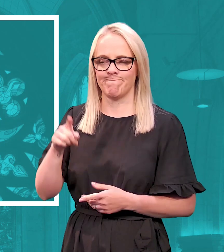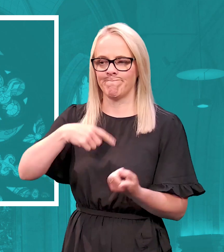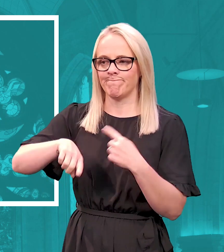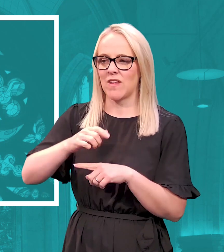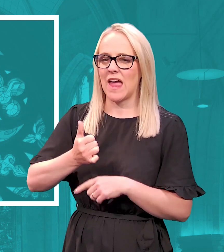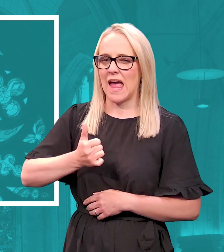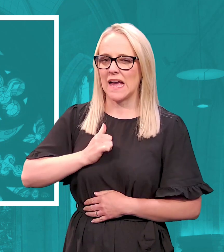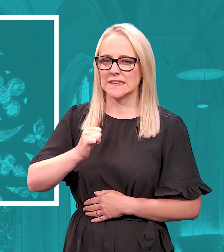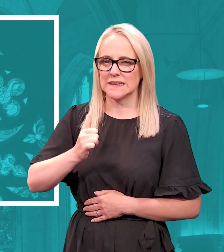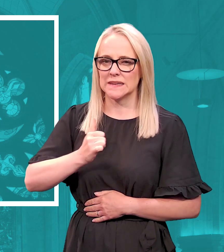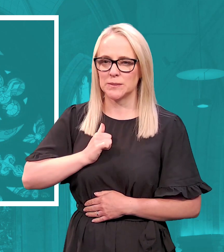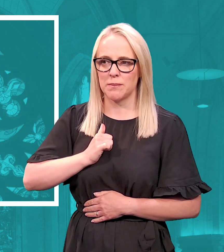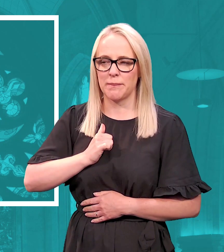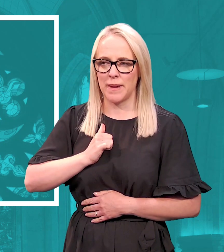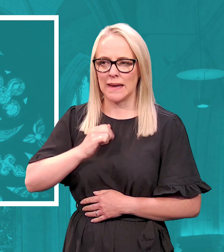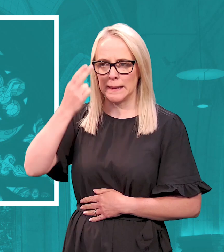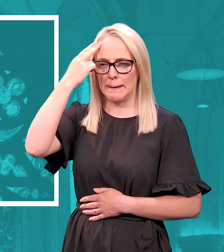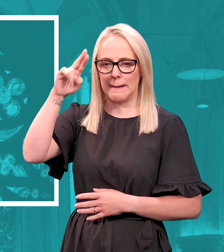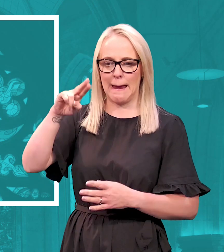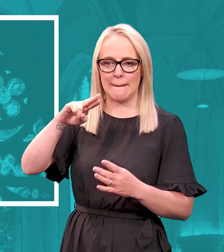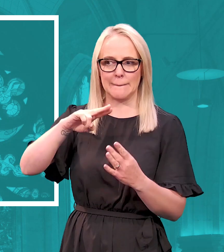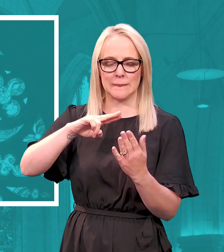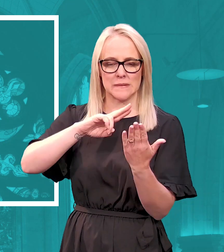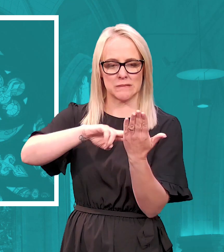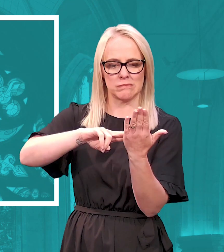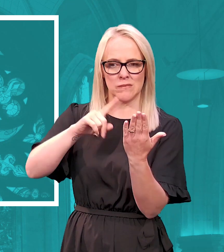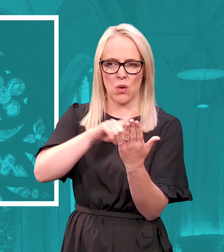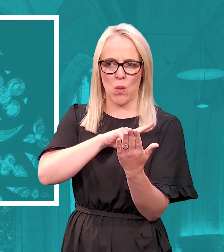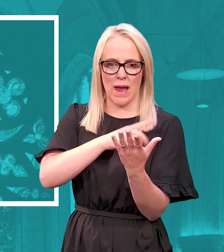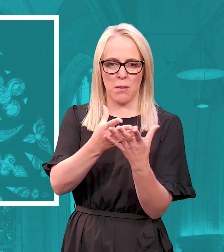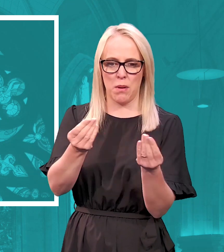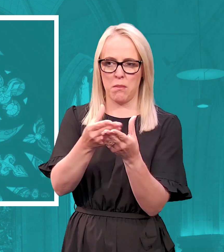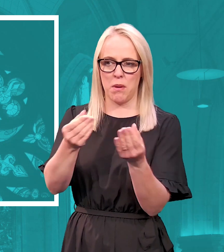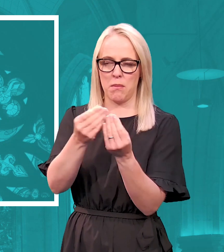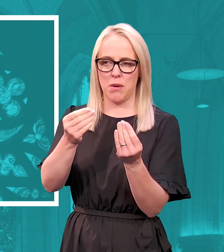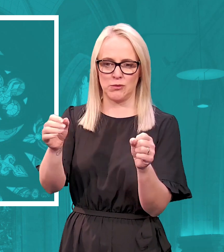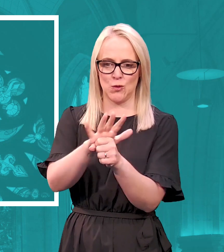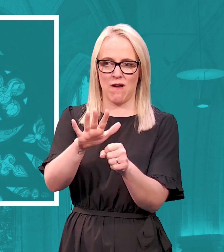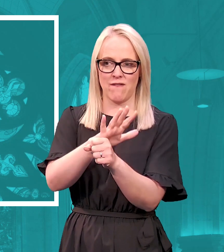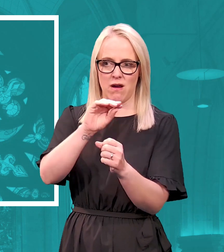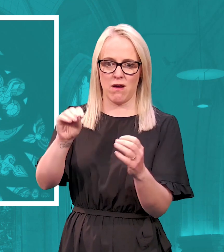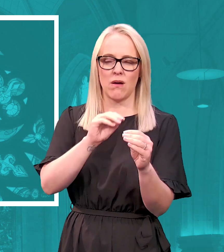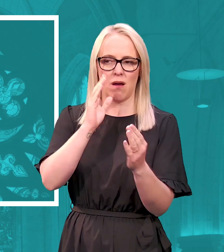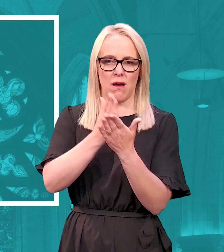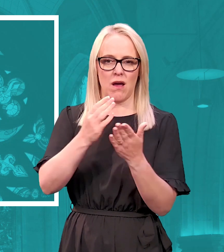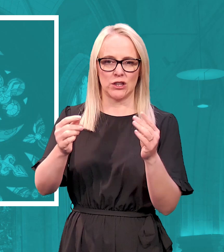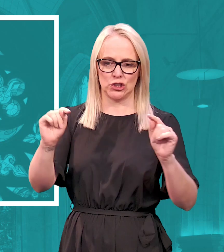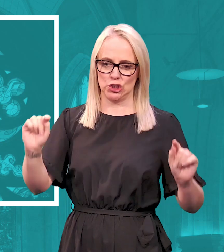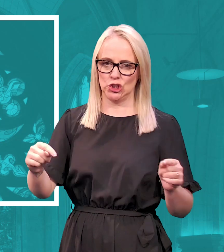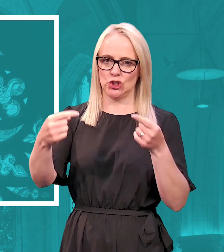that getting enough names to cover all of the vacancies that were due to arise would be more challenging than in normal years.